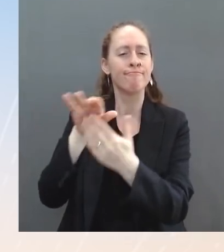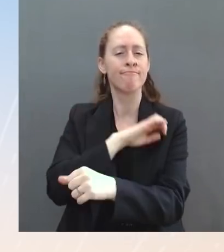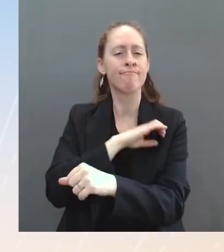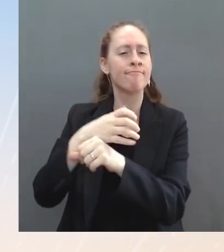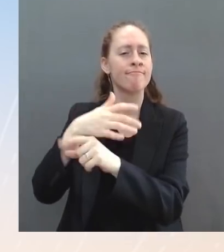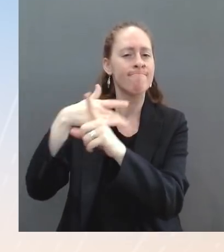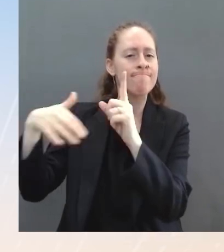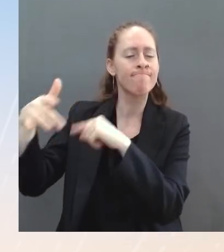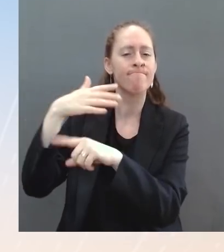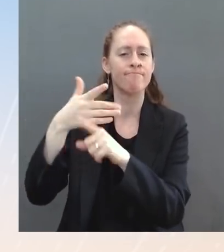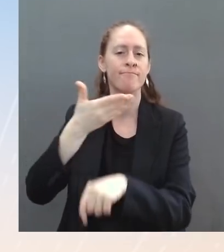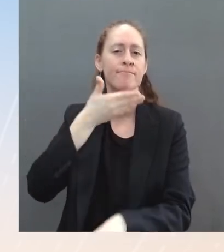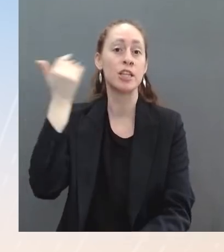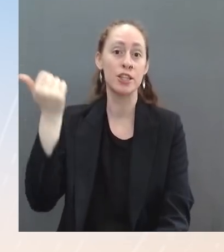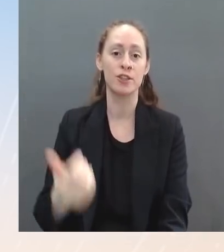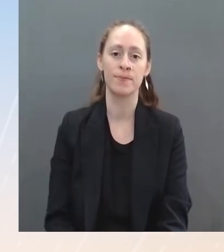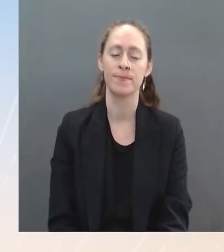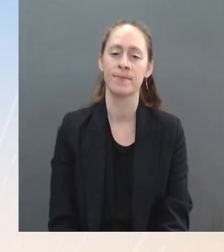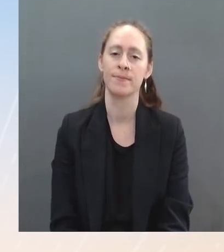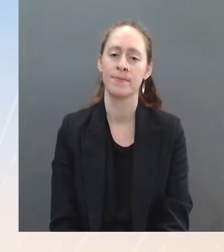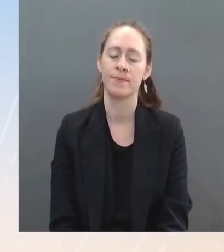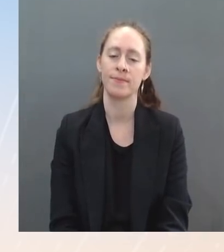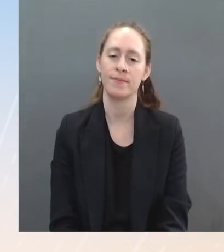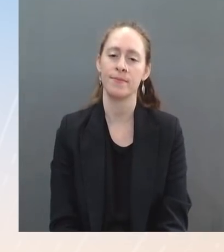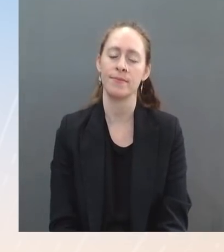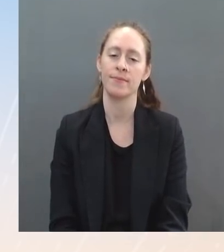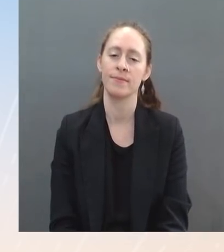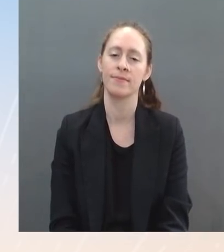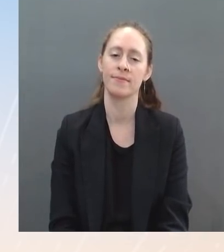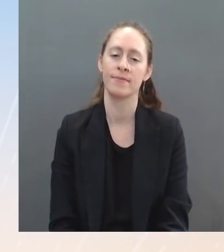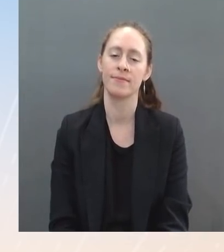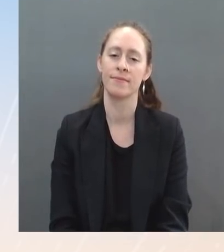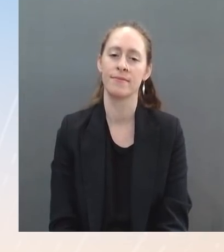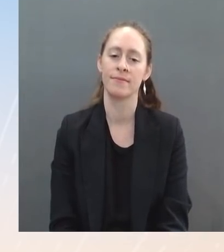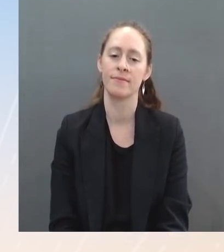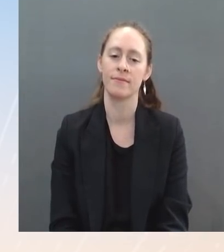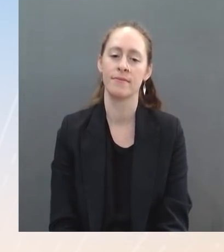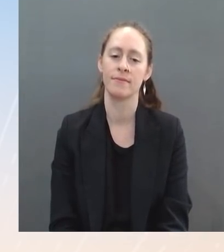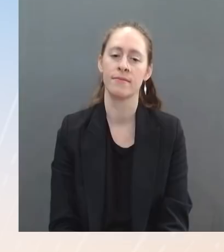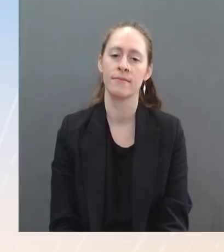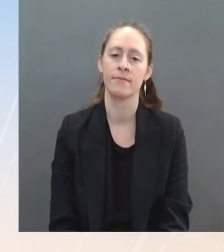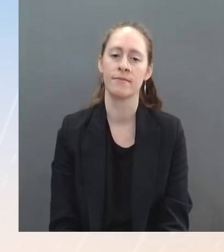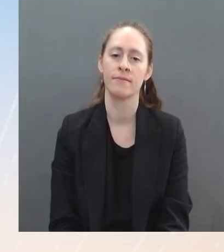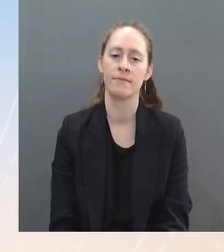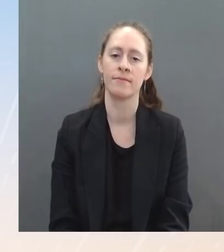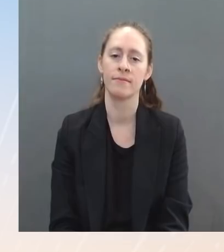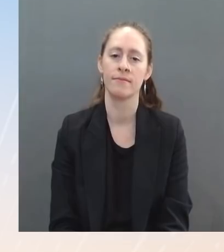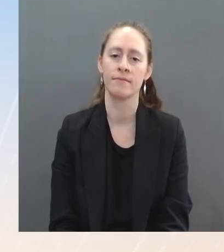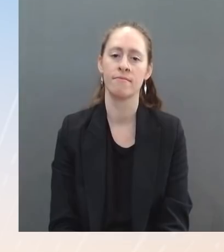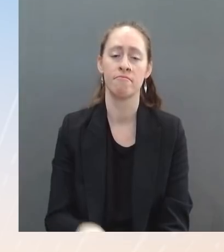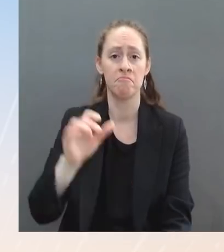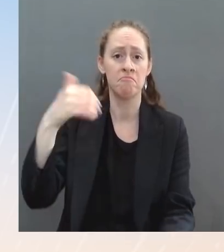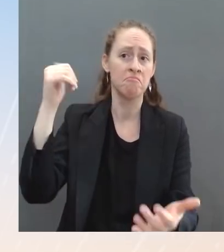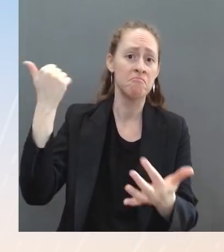We -- the President touched on other issues as well I'm happy to take questions all about, but I wanted to put a little bit more context on those two. Ms. Bedingfield: Great. We'll start with Kristen.